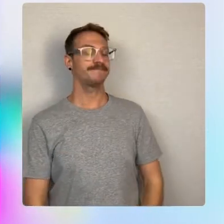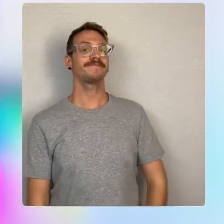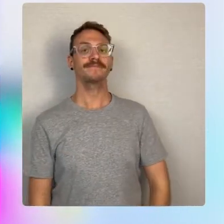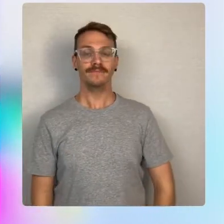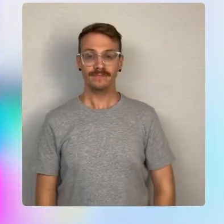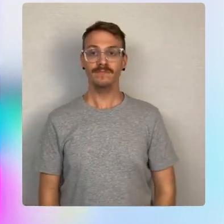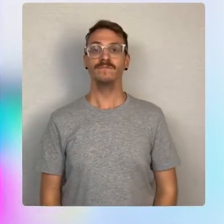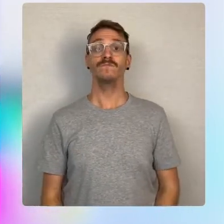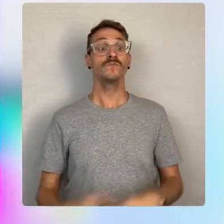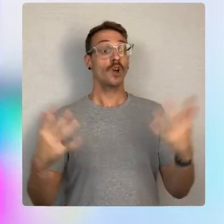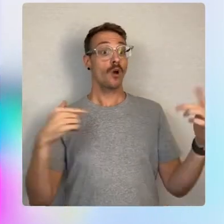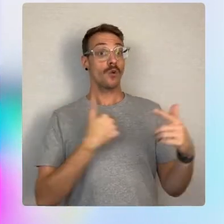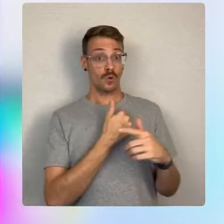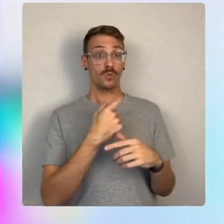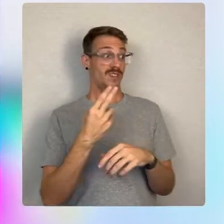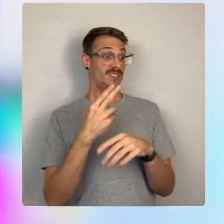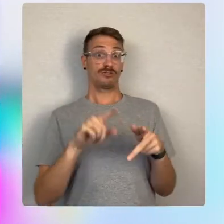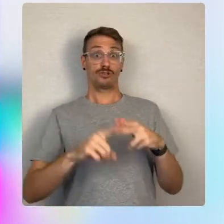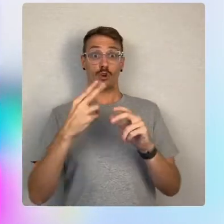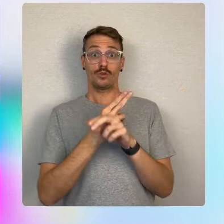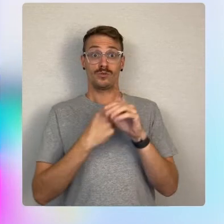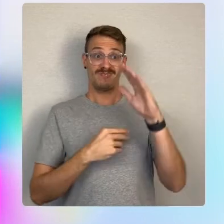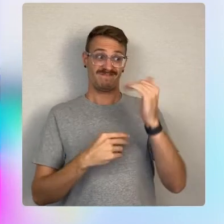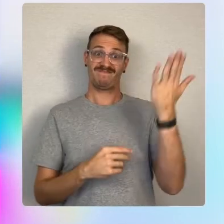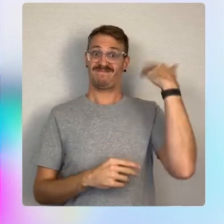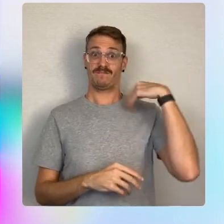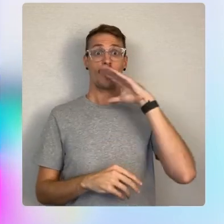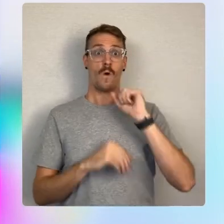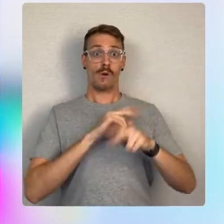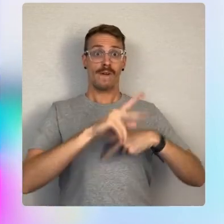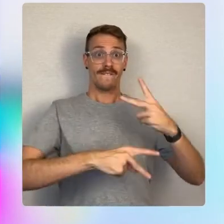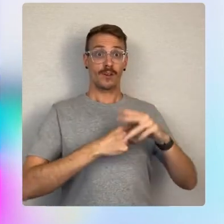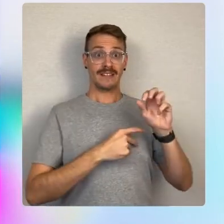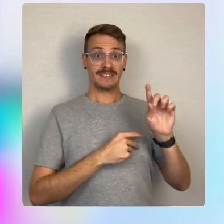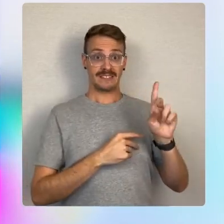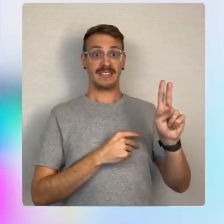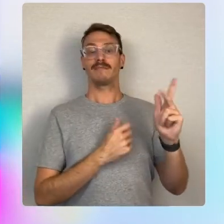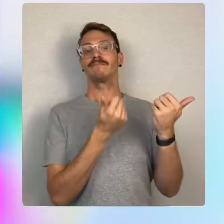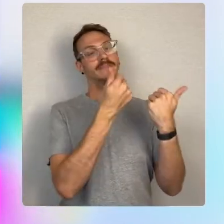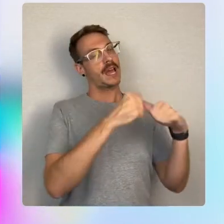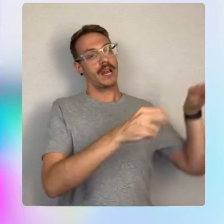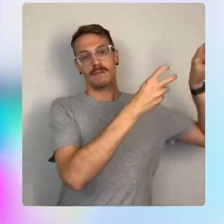So we actually came from the older SDK, and any migration is gonna have its difficulties obviously,